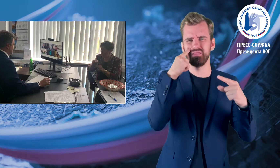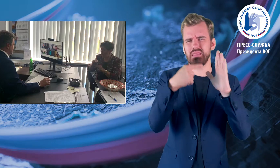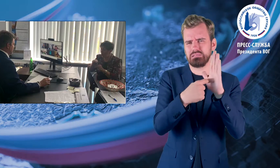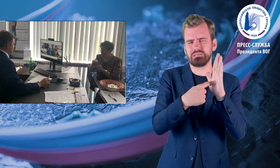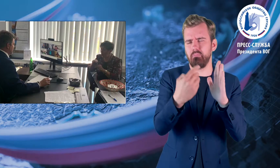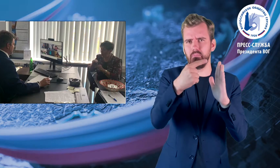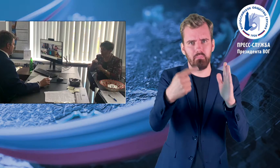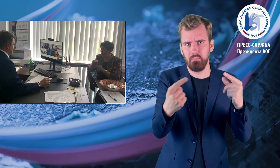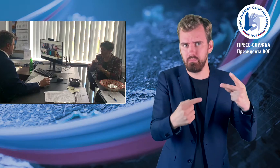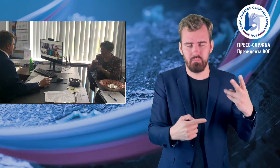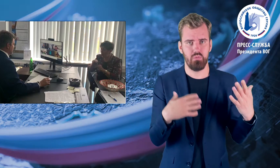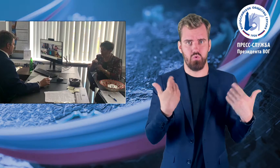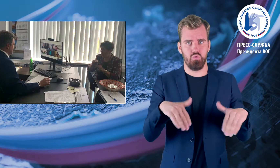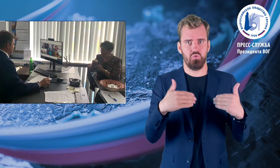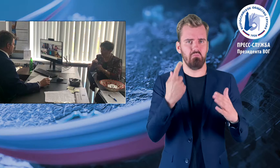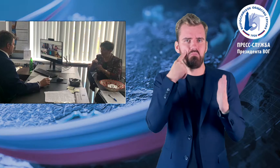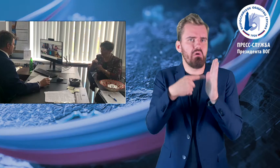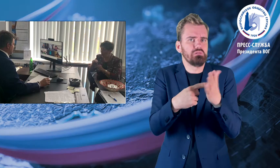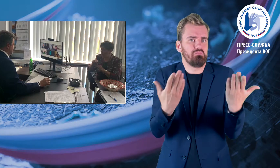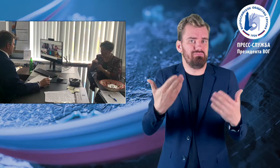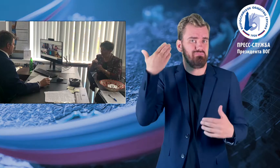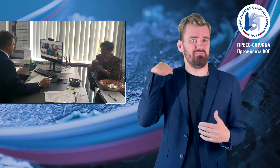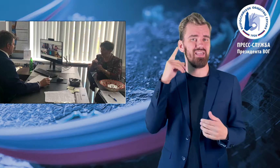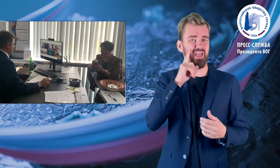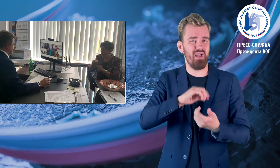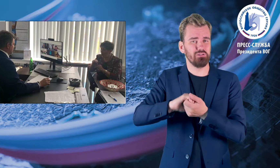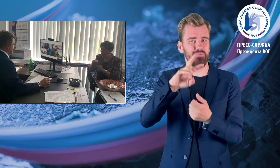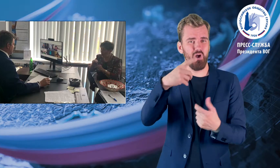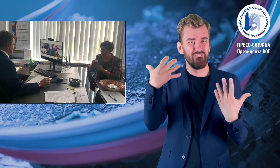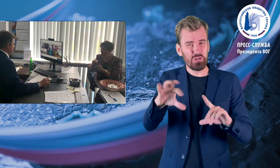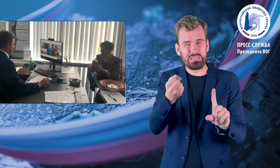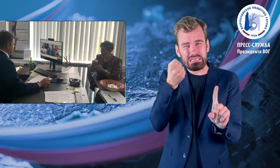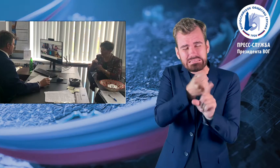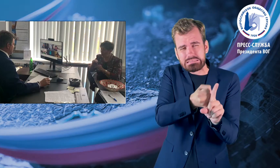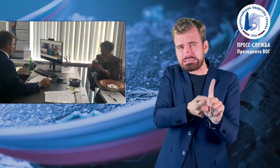As an example, All-Russian Society of the Deaf (VOG)